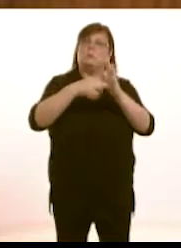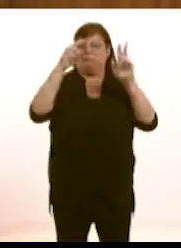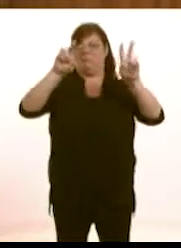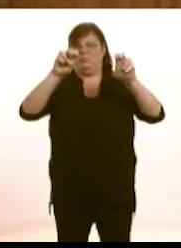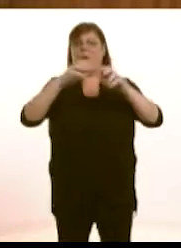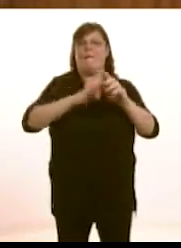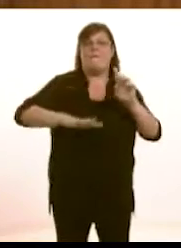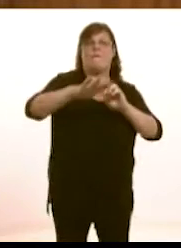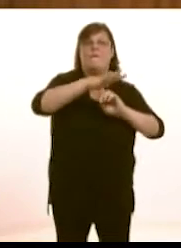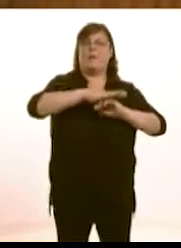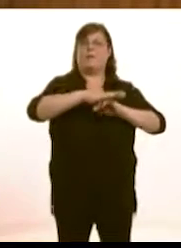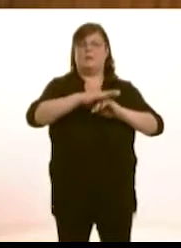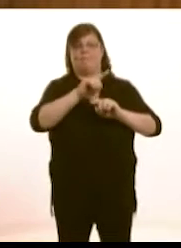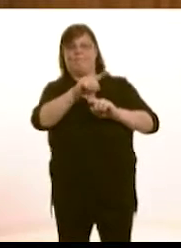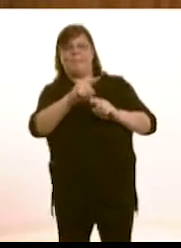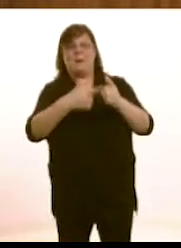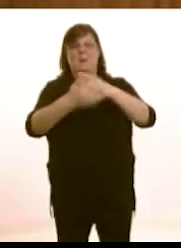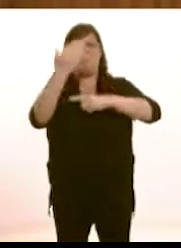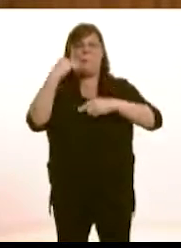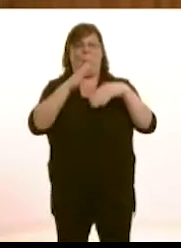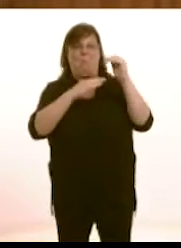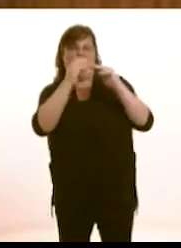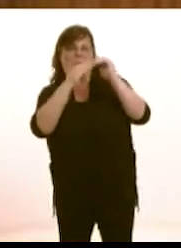Brownfield sites are often an unknown quantity though, and if we add into the mix the potential